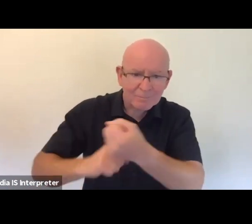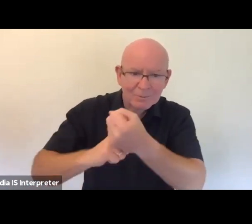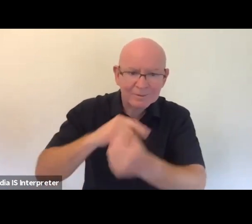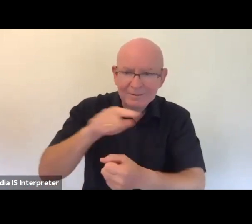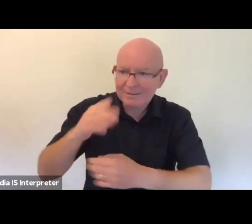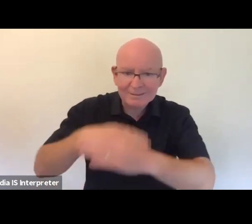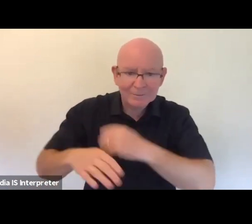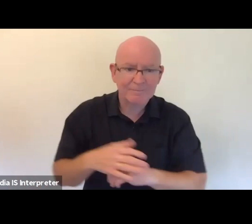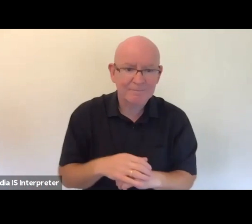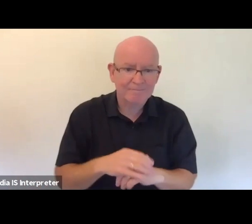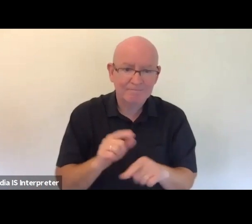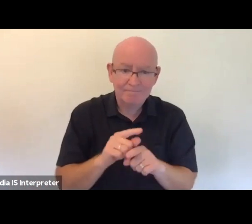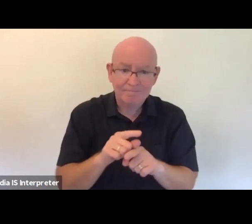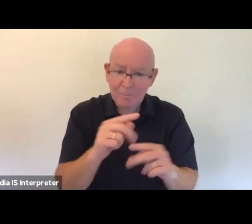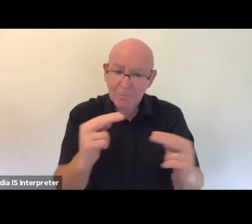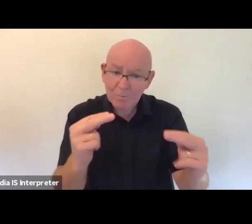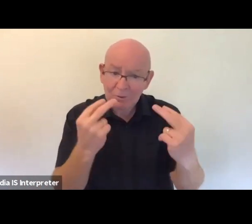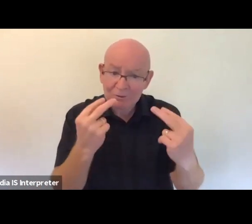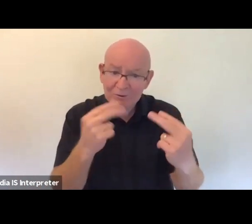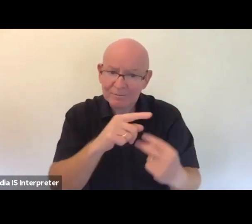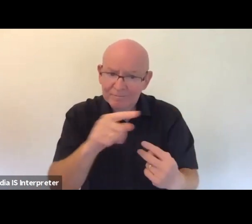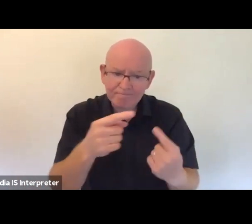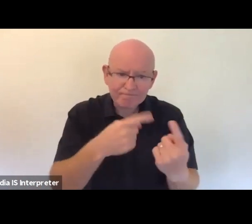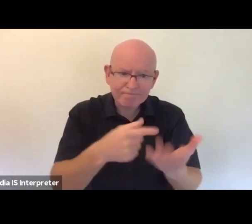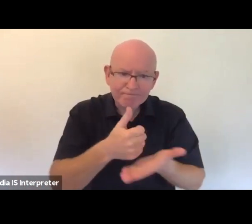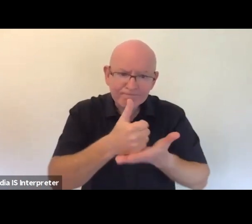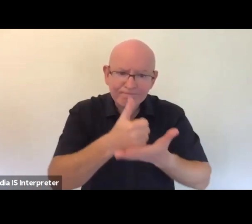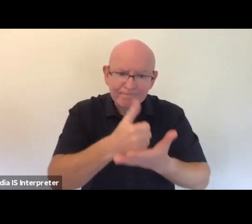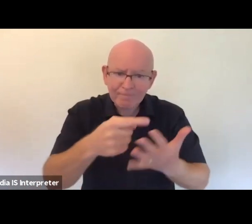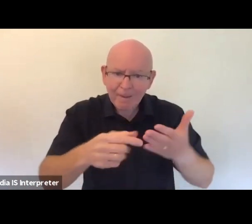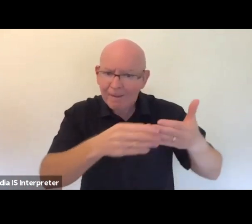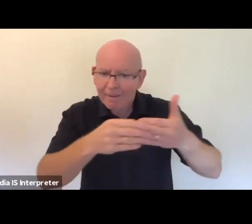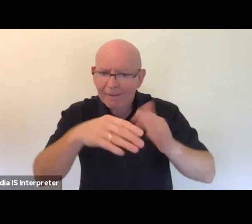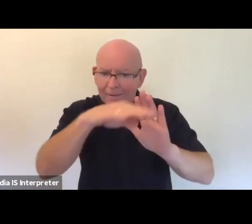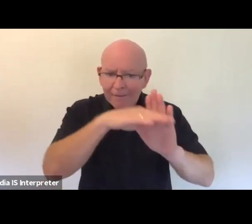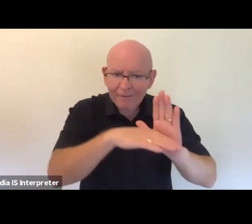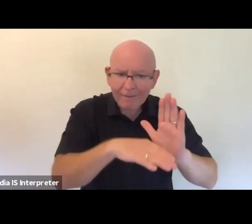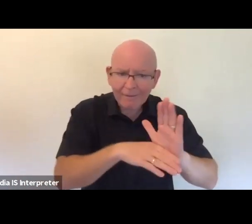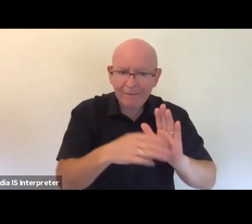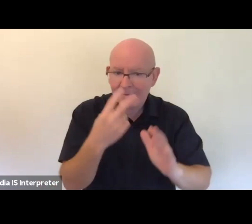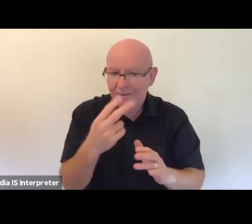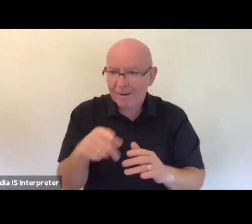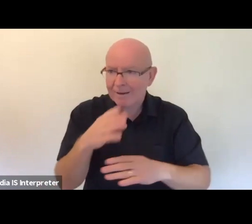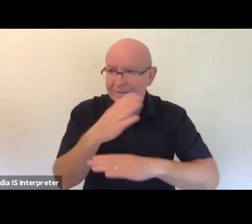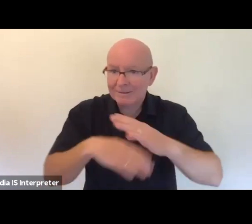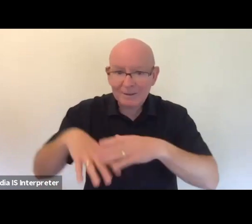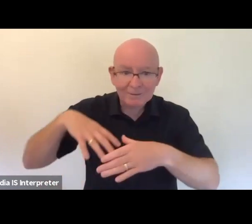the sp.org website over the next week. I’d like to thank you all very much for joining us tonight.